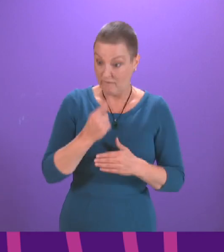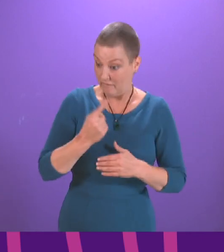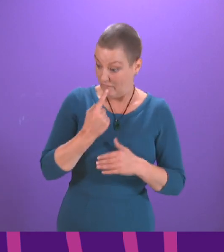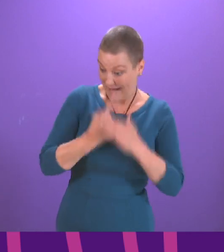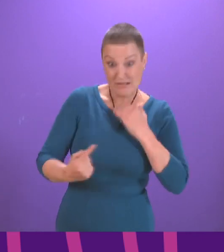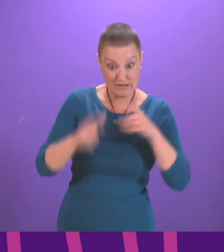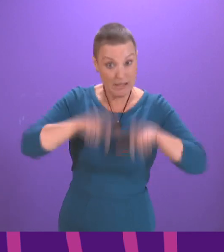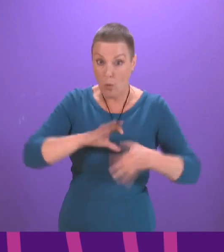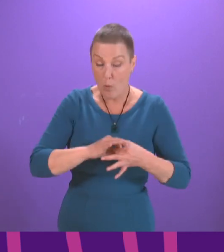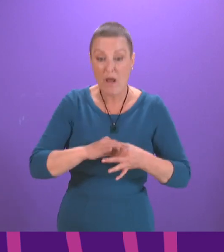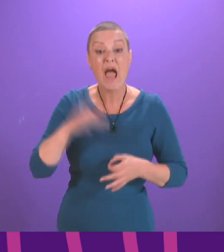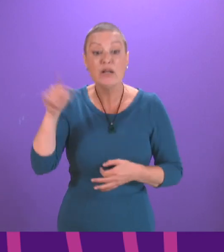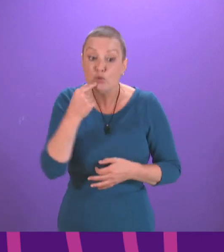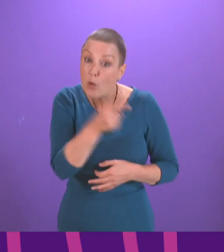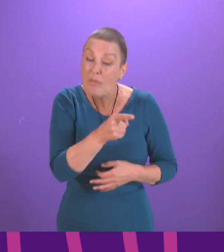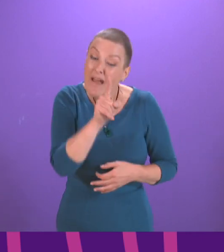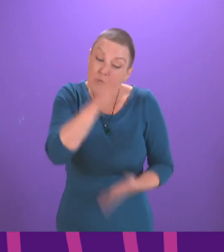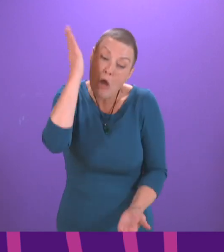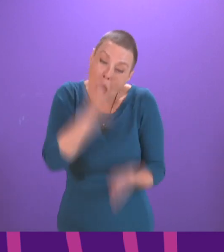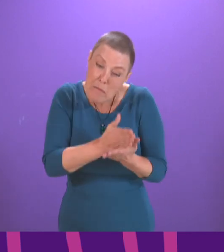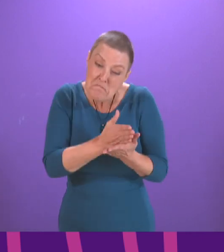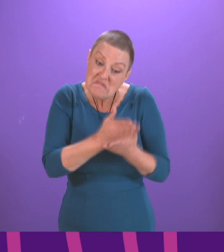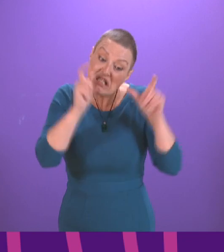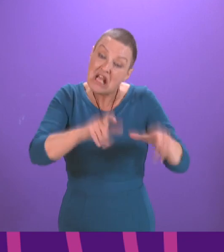or people being told that, if they do, it will be treated as unauthorised unpaid absence.